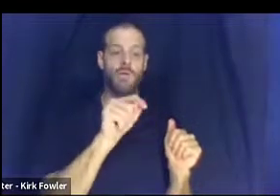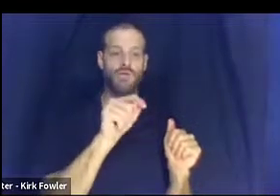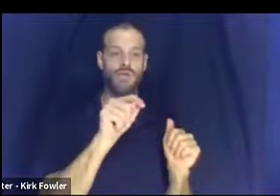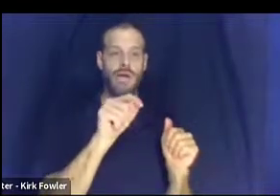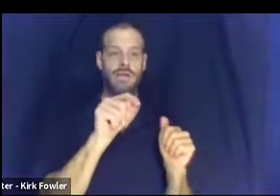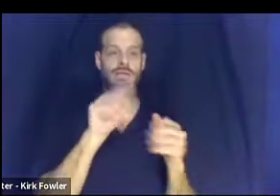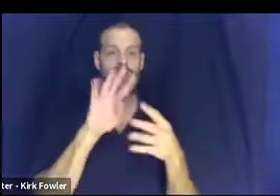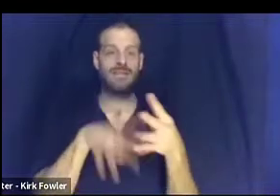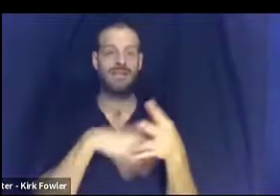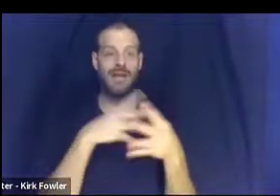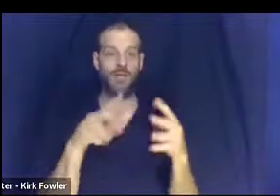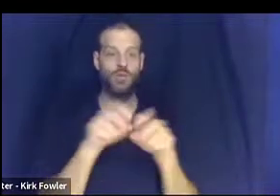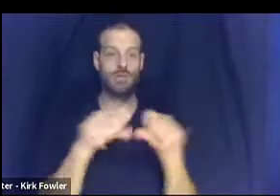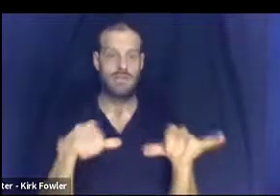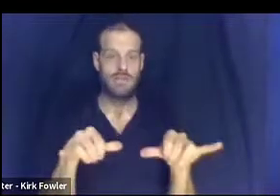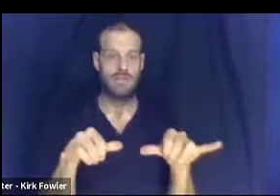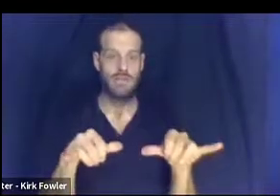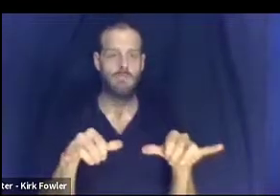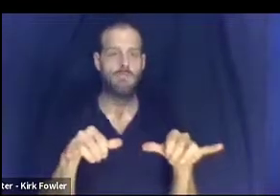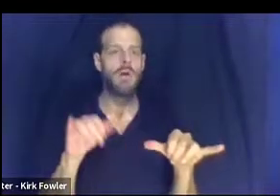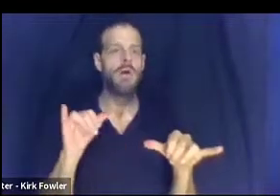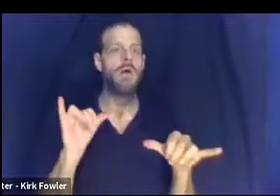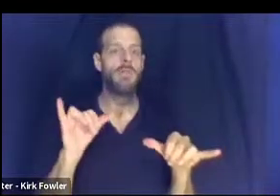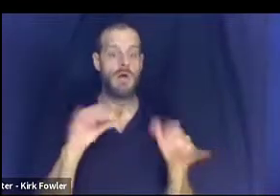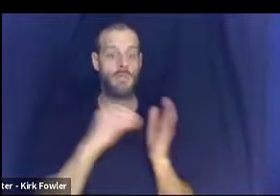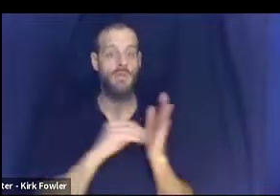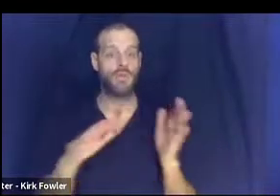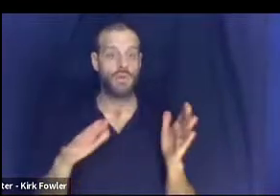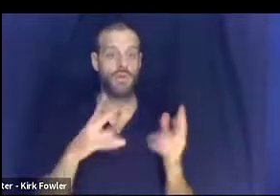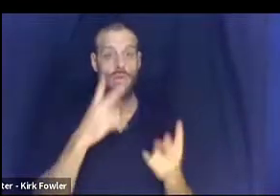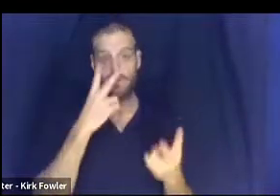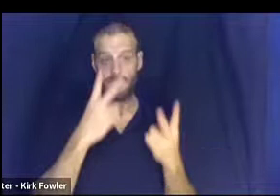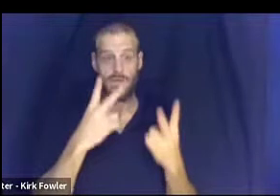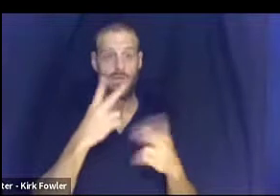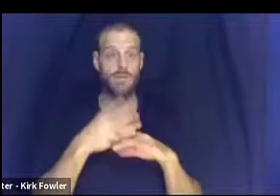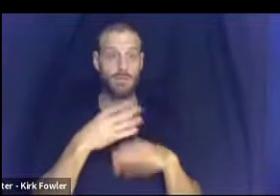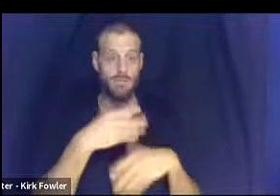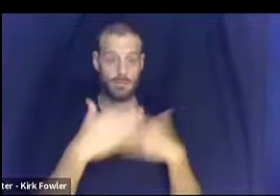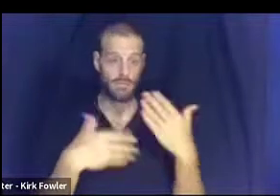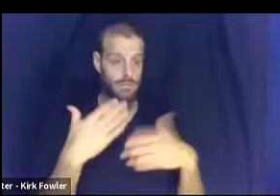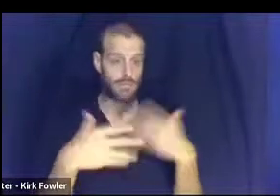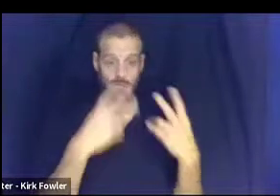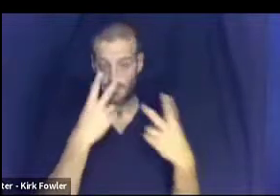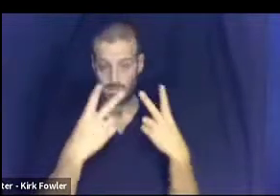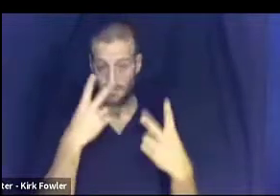that grew with the student as the student's vision improved and communication improved.